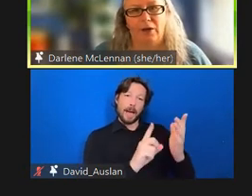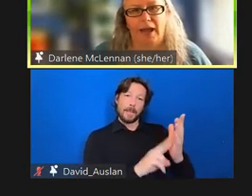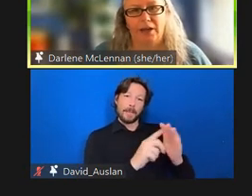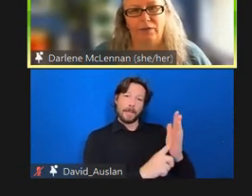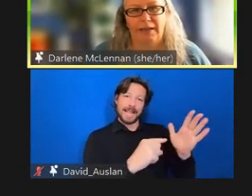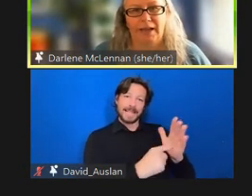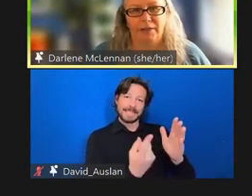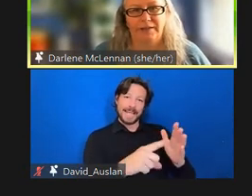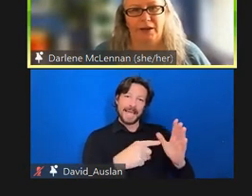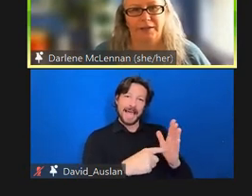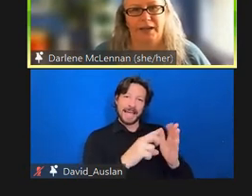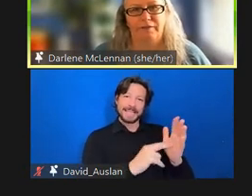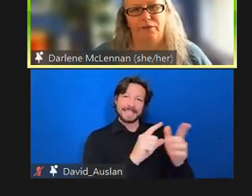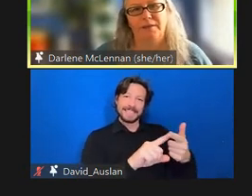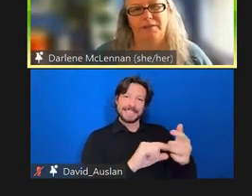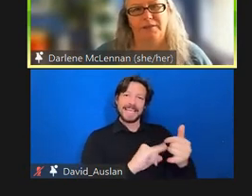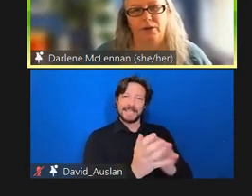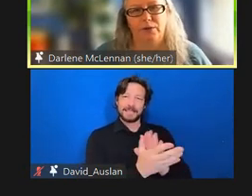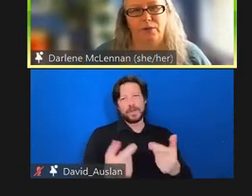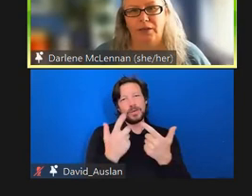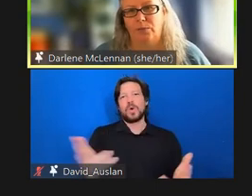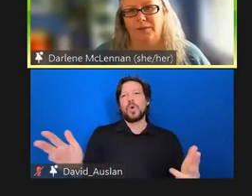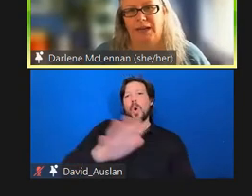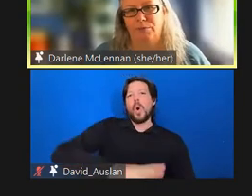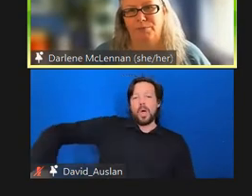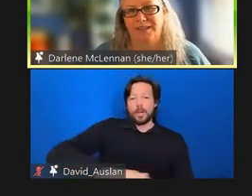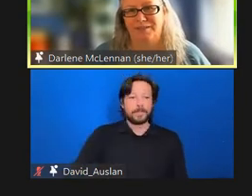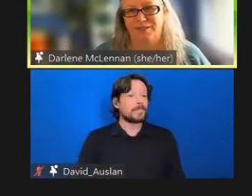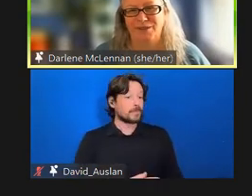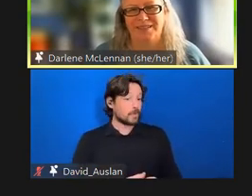I'll hand over. I think Cathy's going to start first, so thank you once again for presenting to